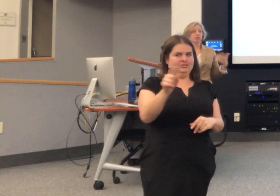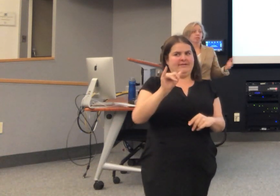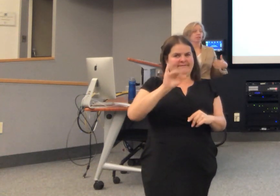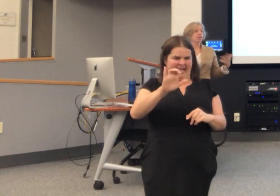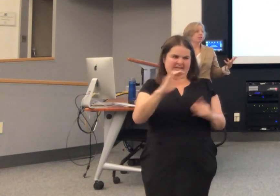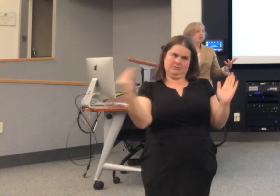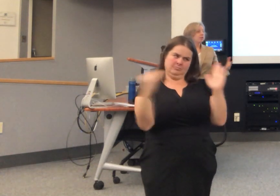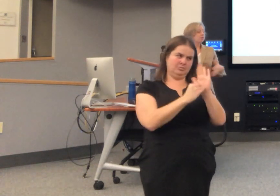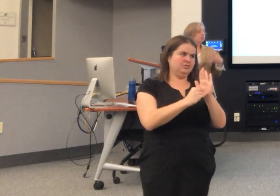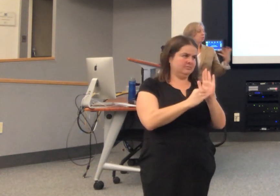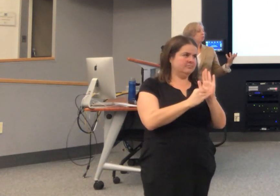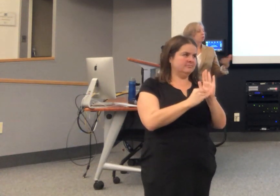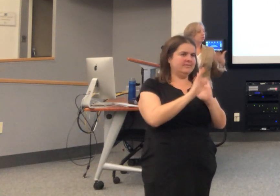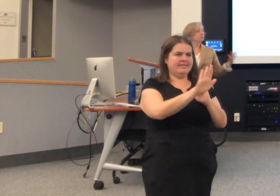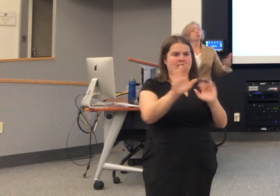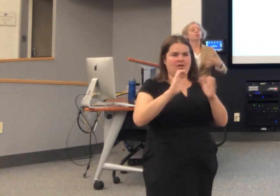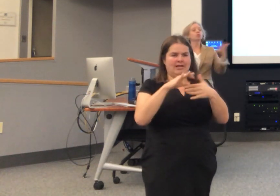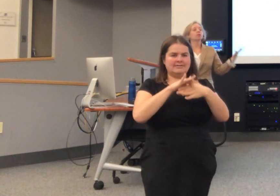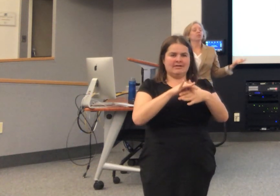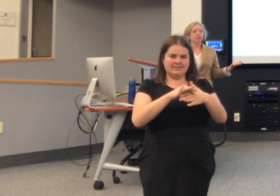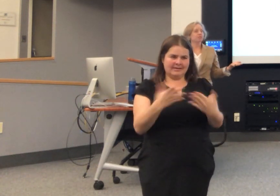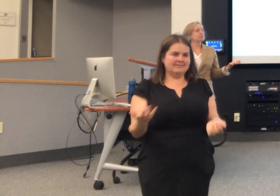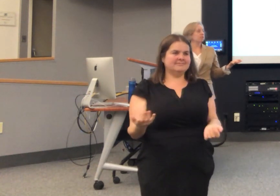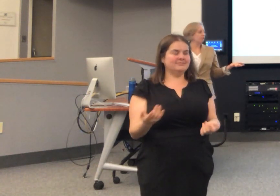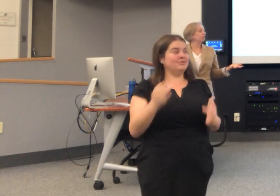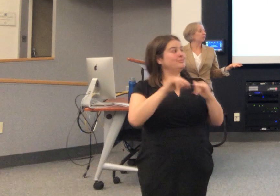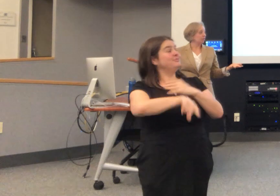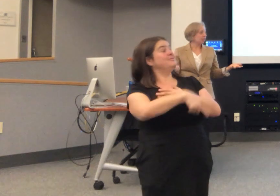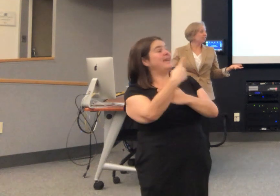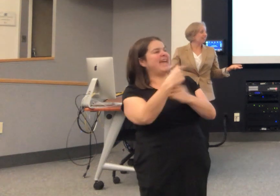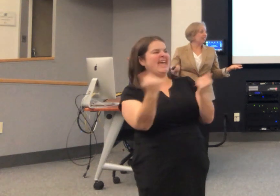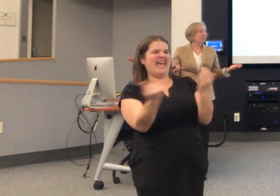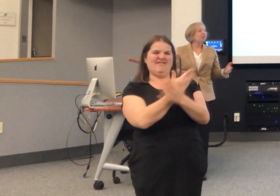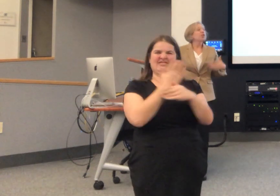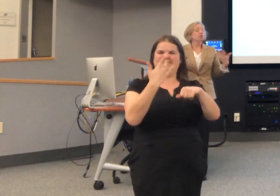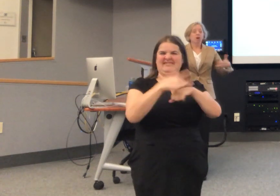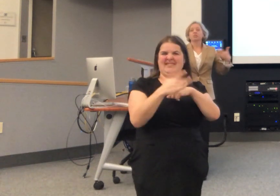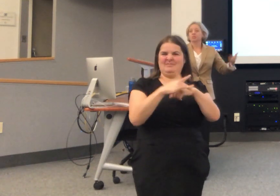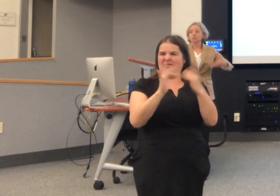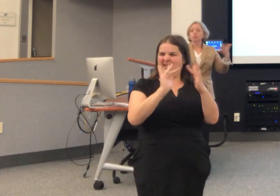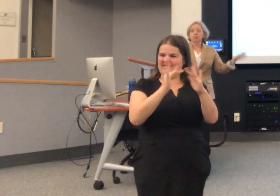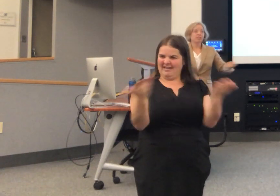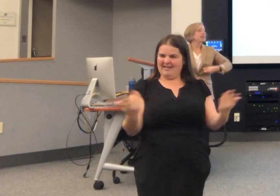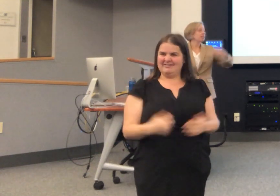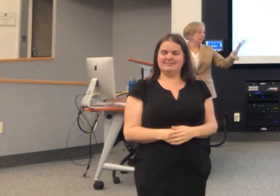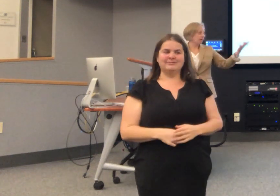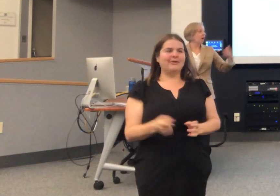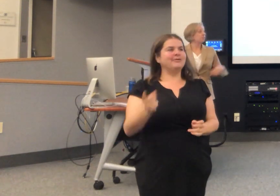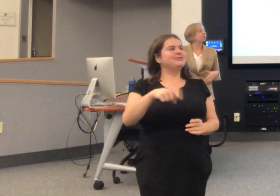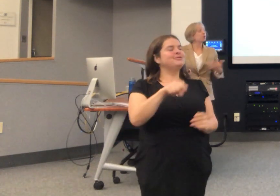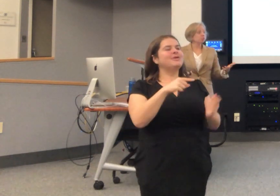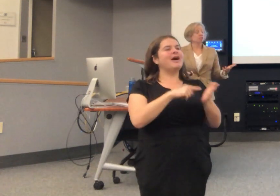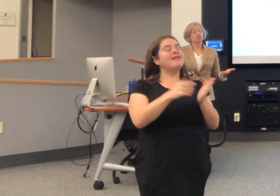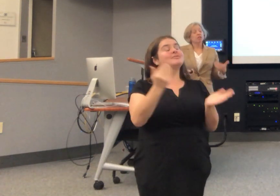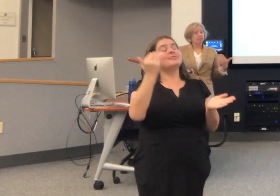because I think when you live in a world where everything's available on the internet, you often assume you can take anything and copy it, post it.